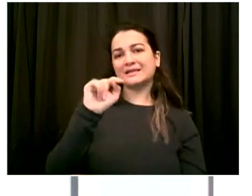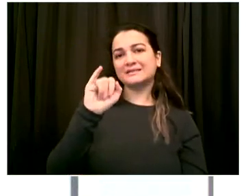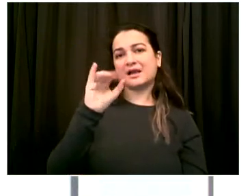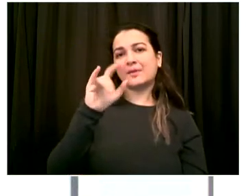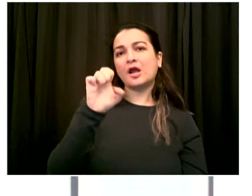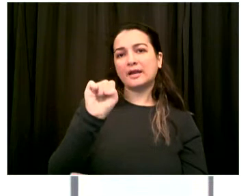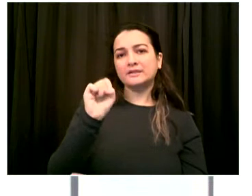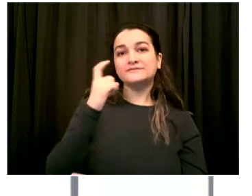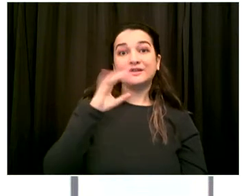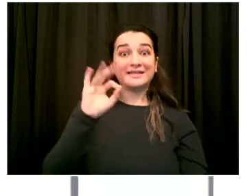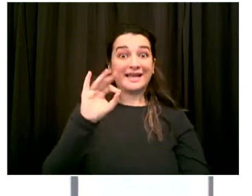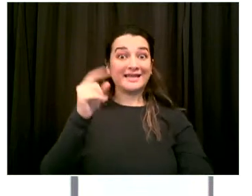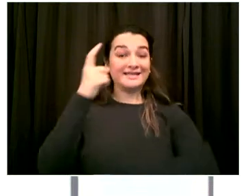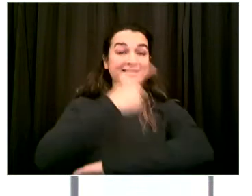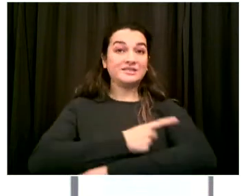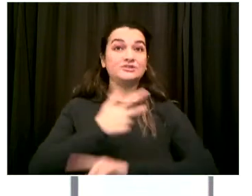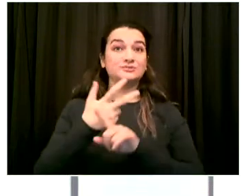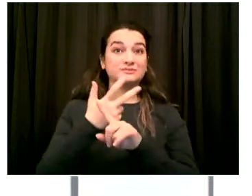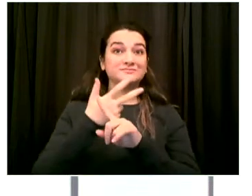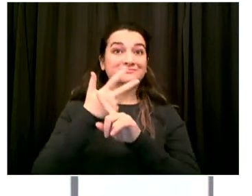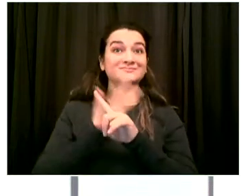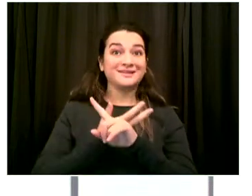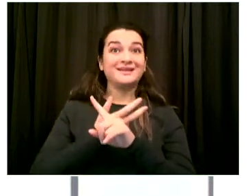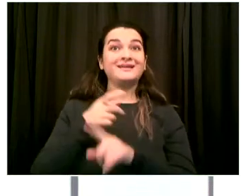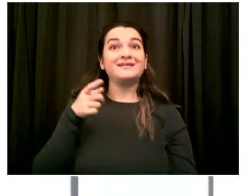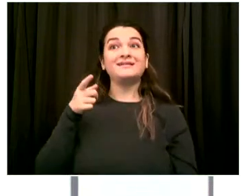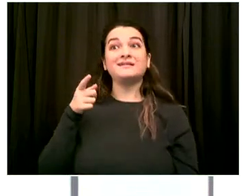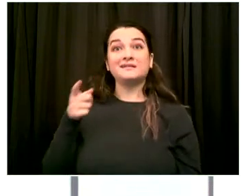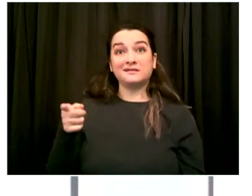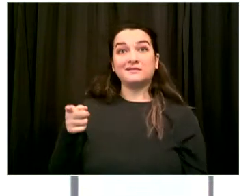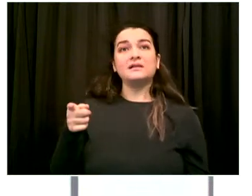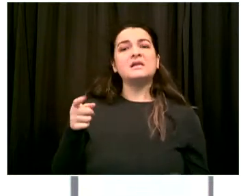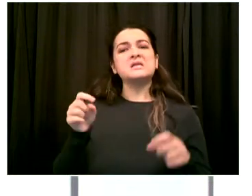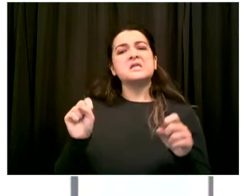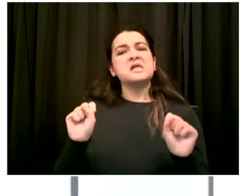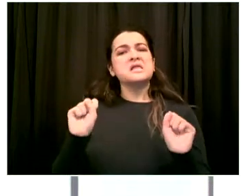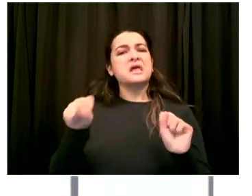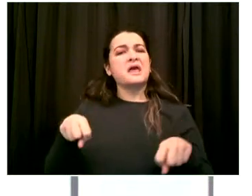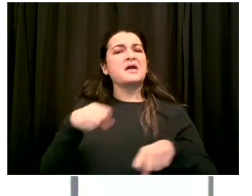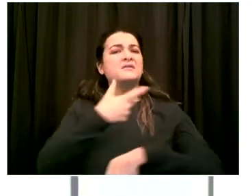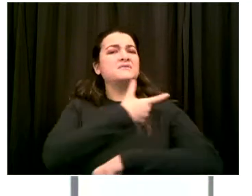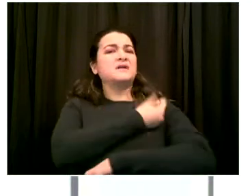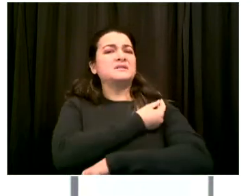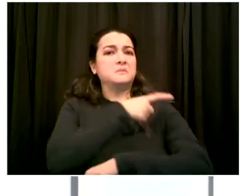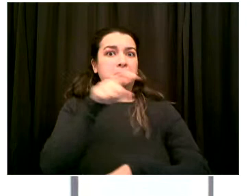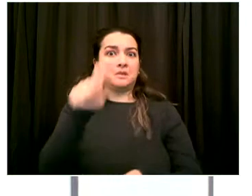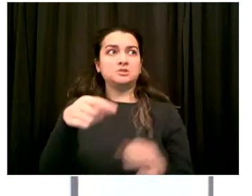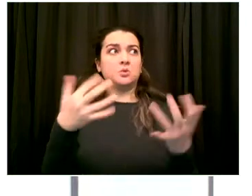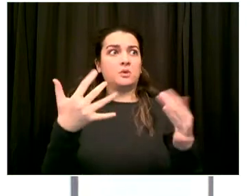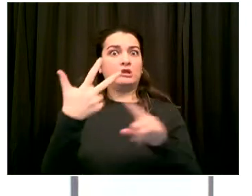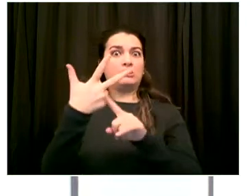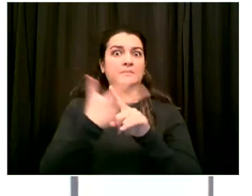IT IS OKAY WE AGREE WIITH CDC